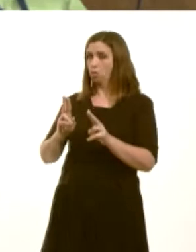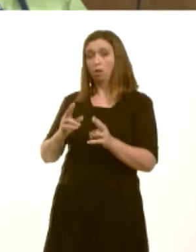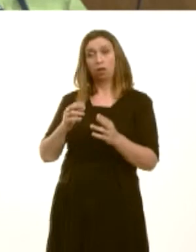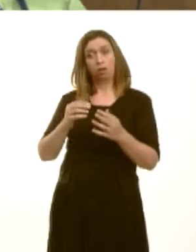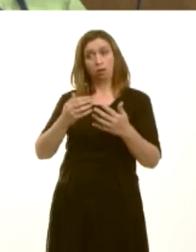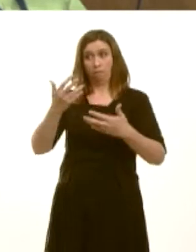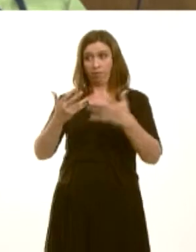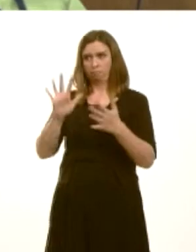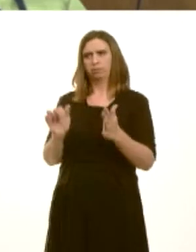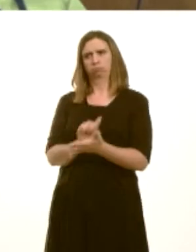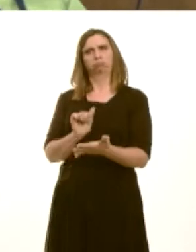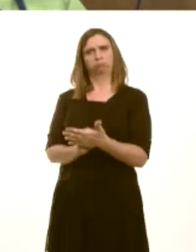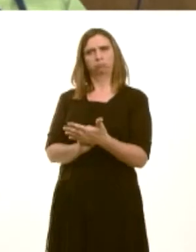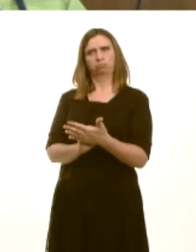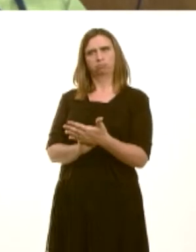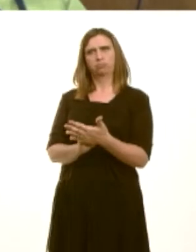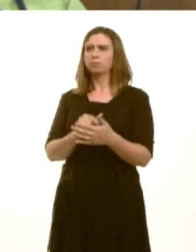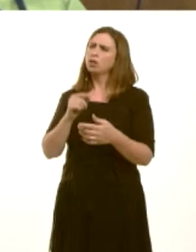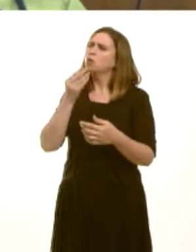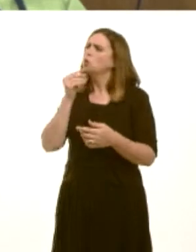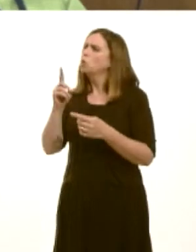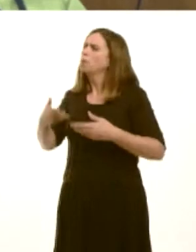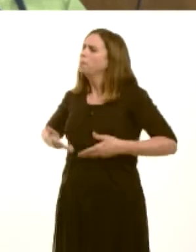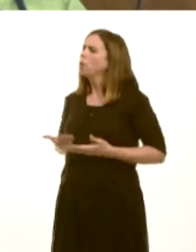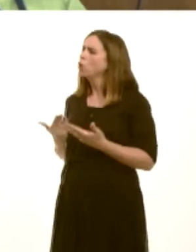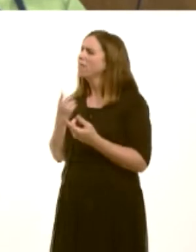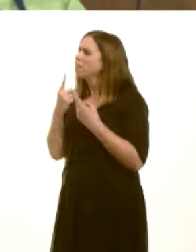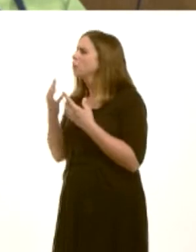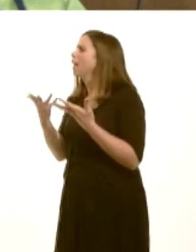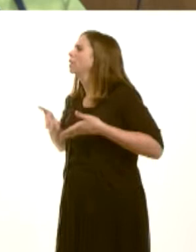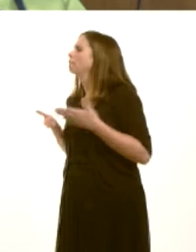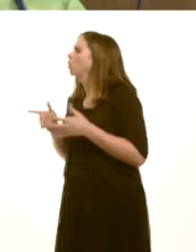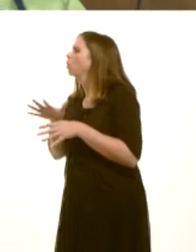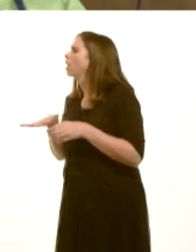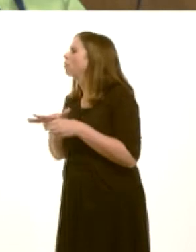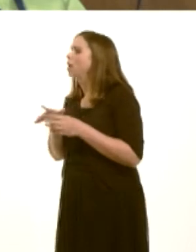local authorities do use birth data and local development plan information. Where local